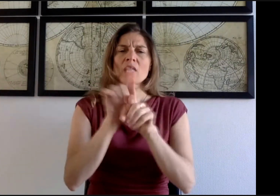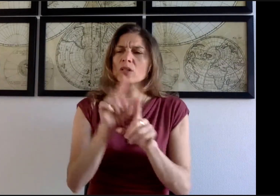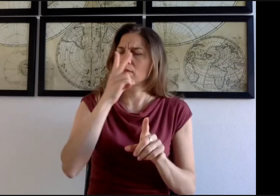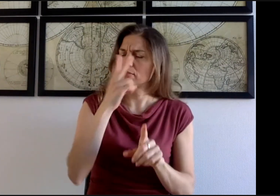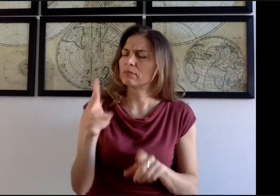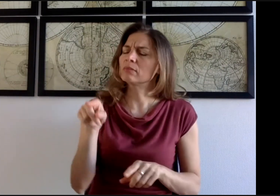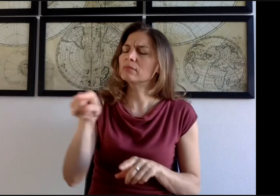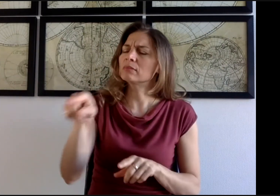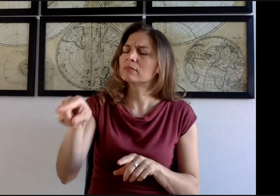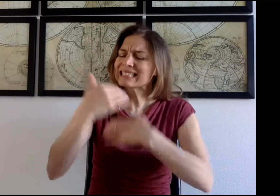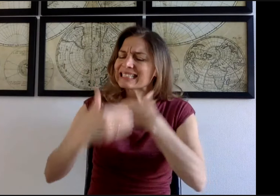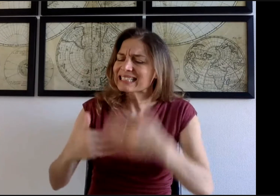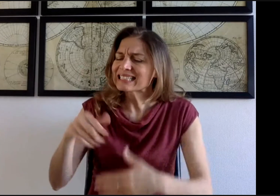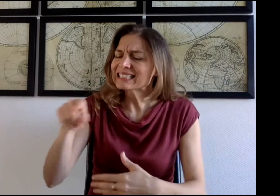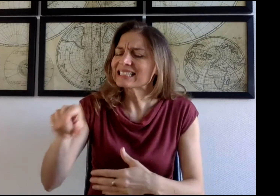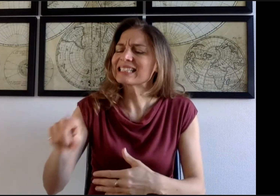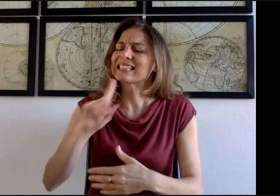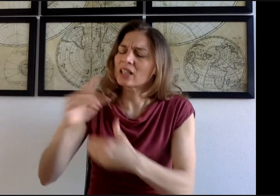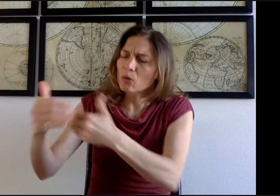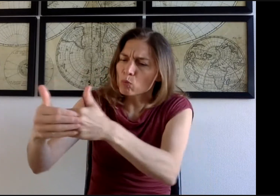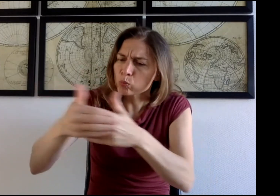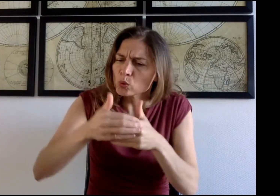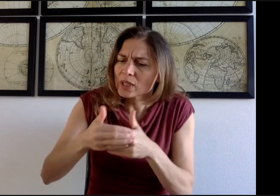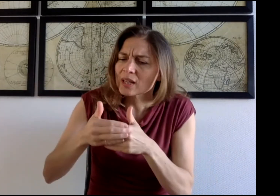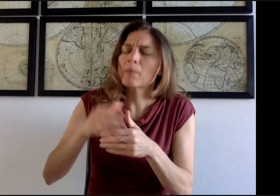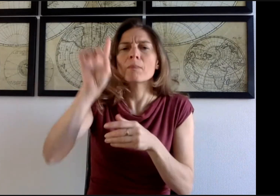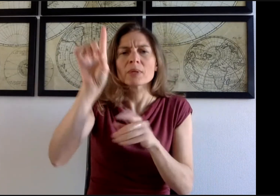To ensure the Human Rights you have as person with disability